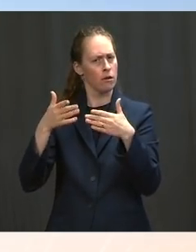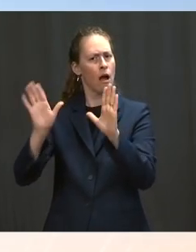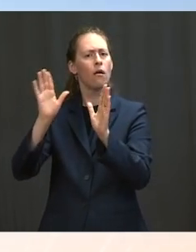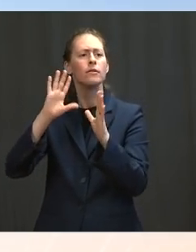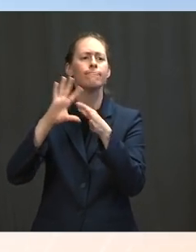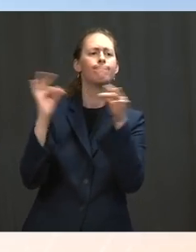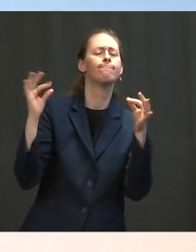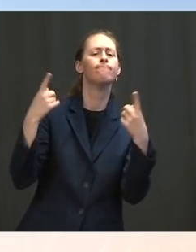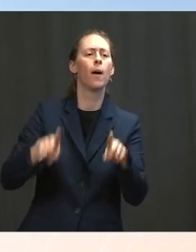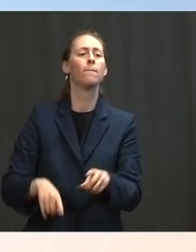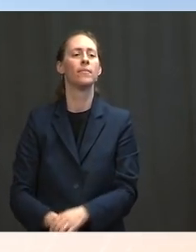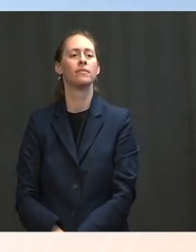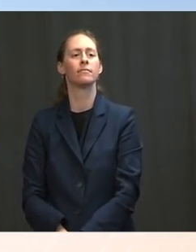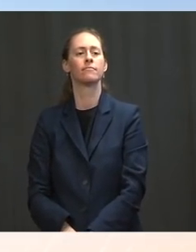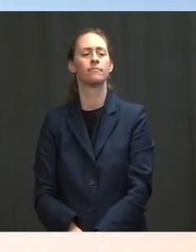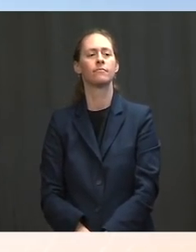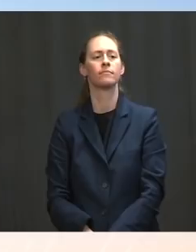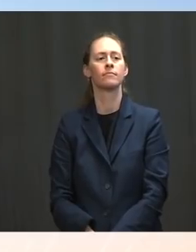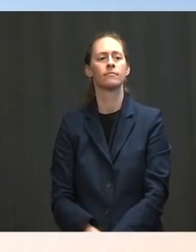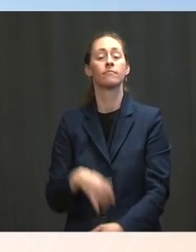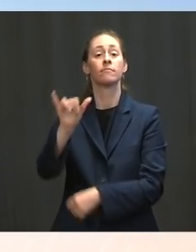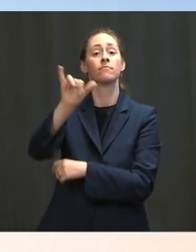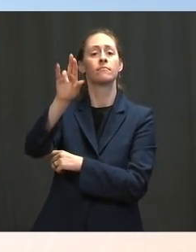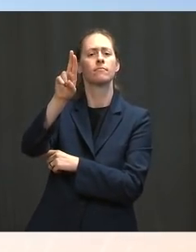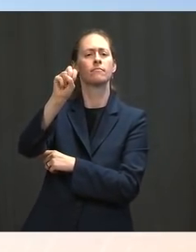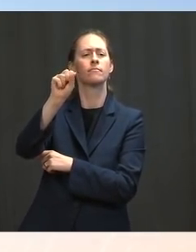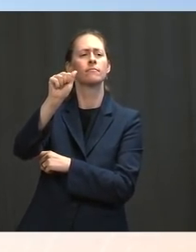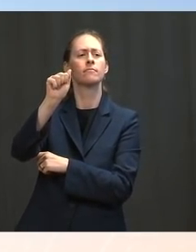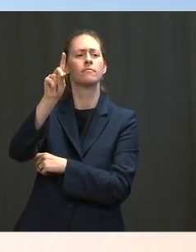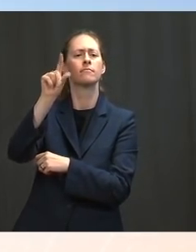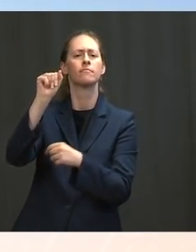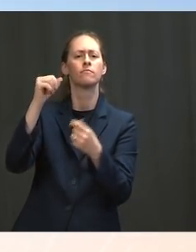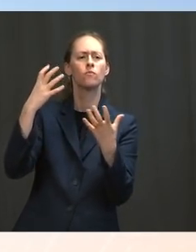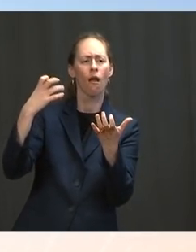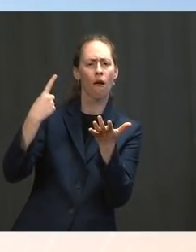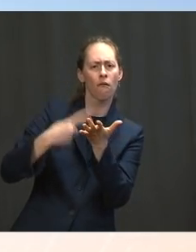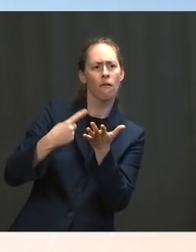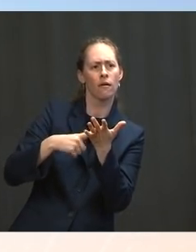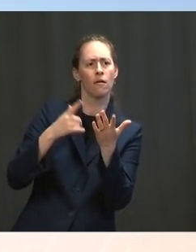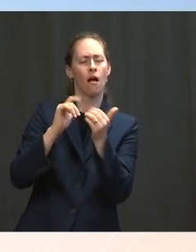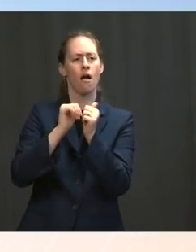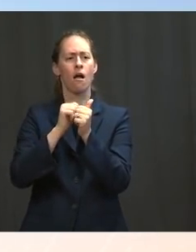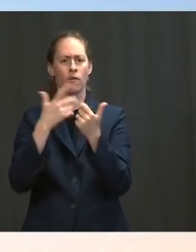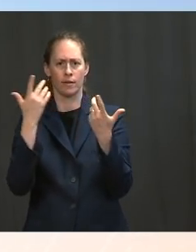when meat can bear "Product of the USA" labels so that consumers have accurate, transparent labels